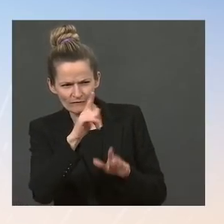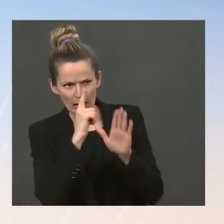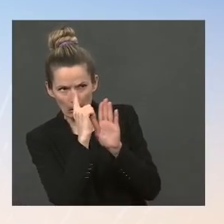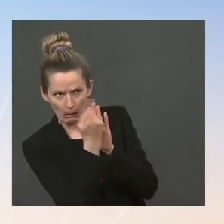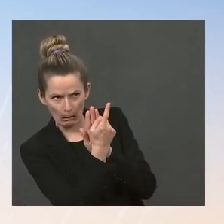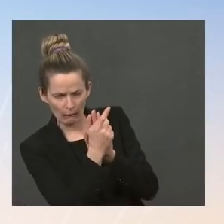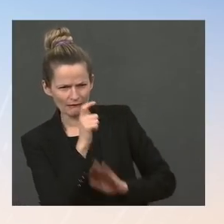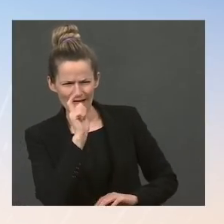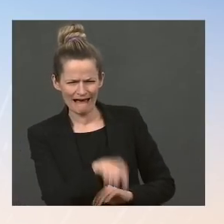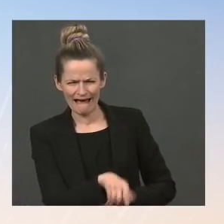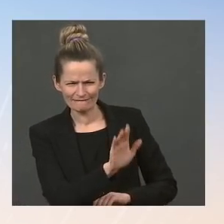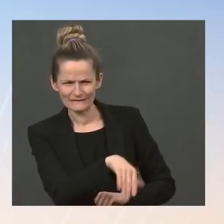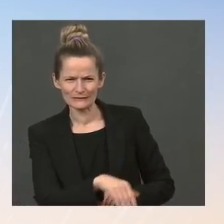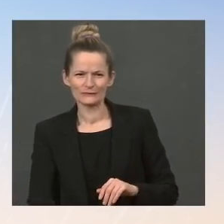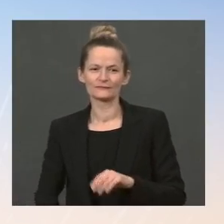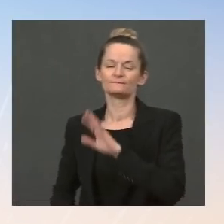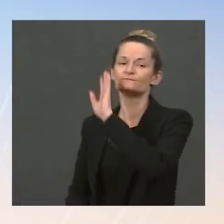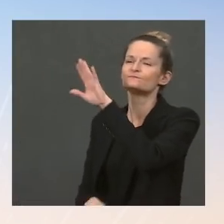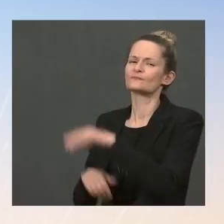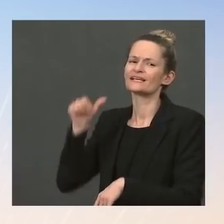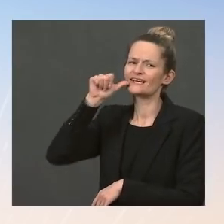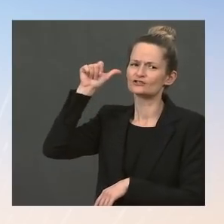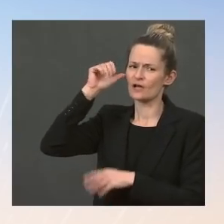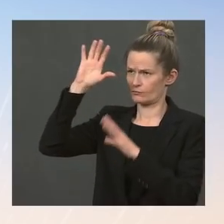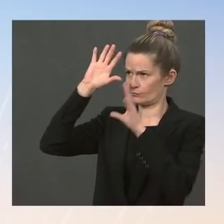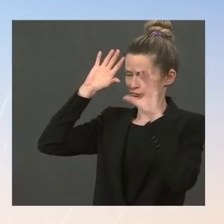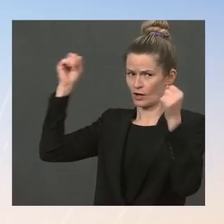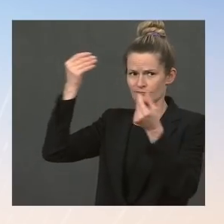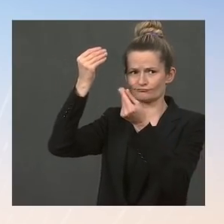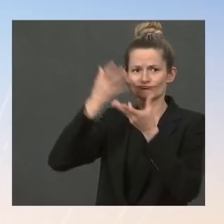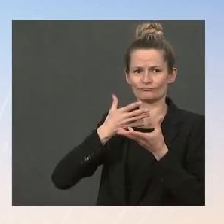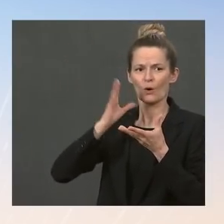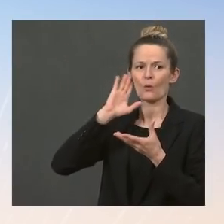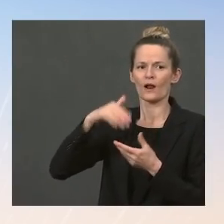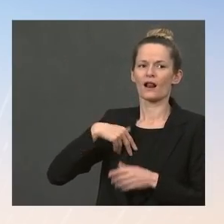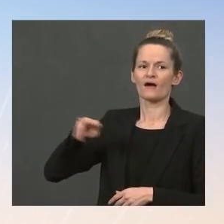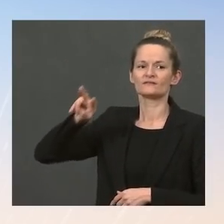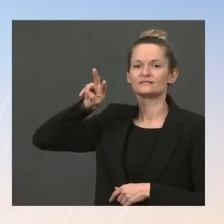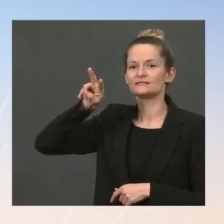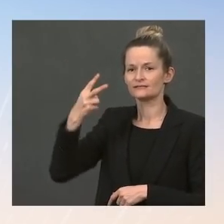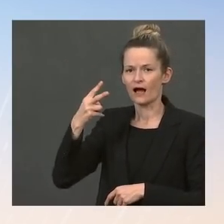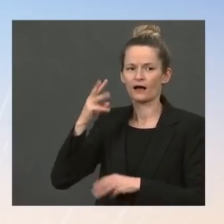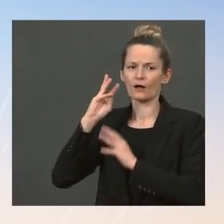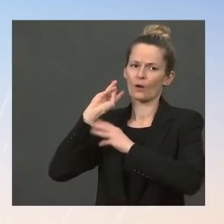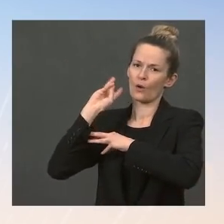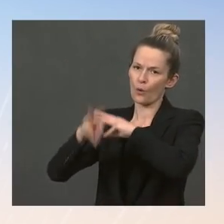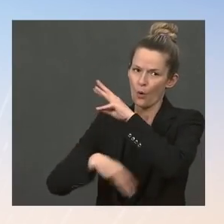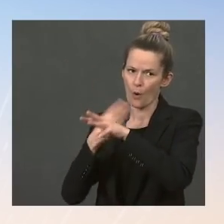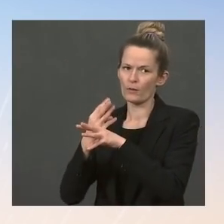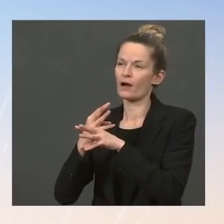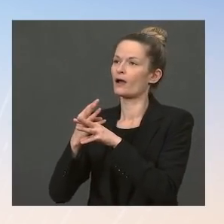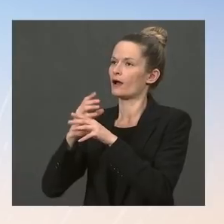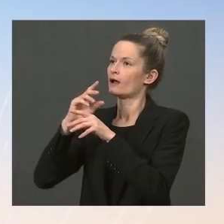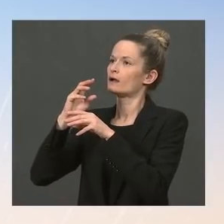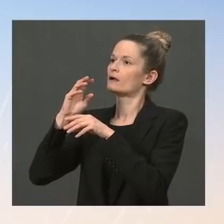announced a second Global Climate Summit, and he's been really doubling down on these ambitious goals to reduce greenhouse gas emissions. Ms. Psaki: Yeah.